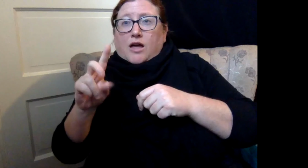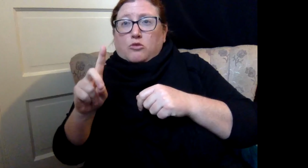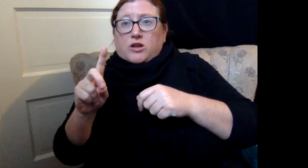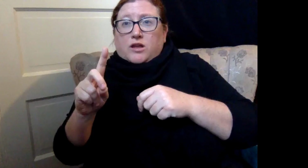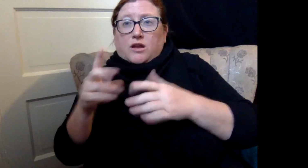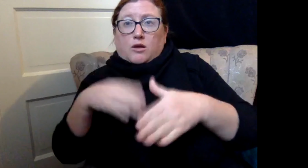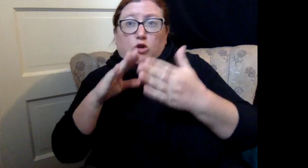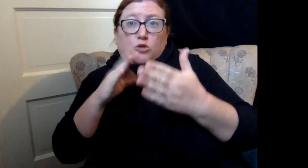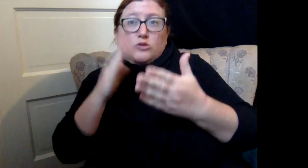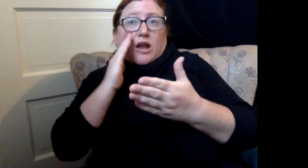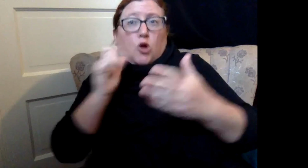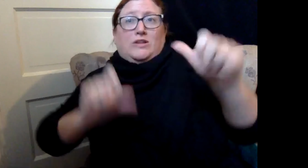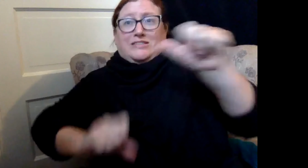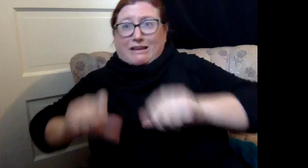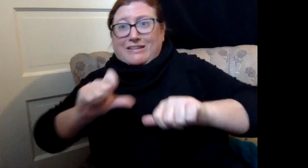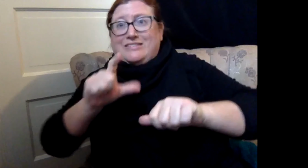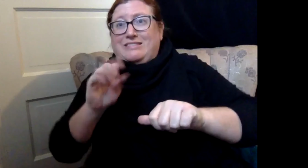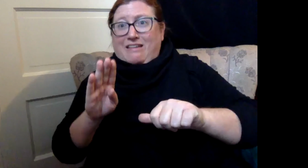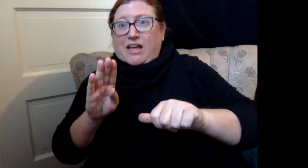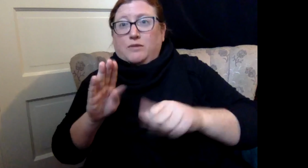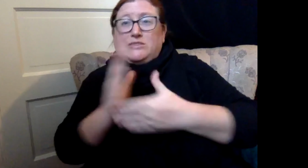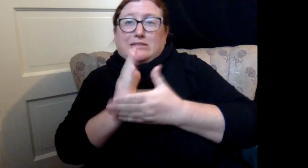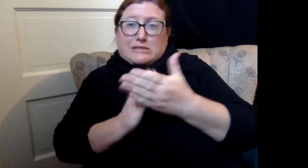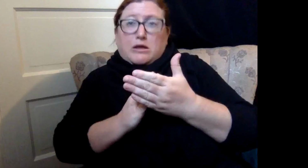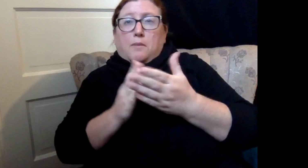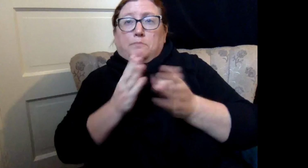hybrid